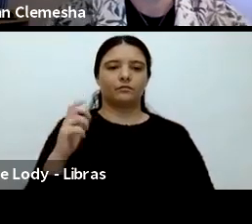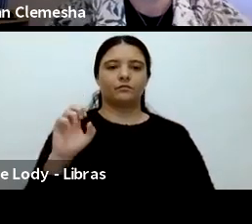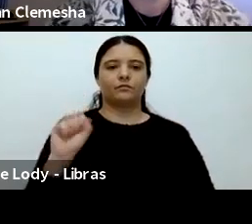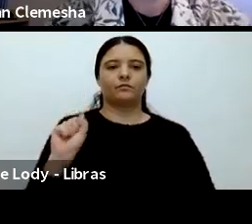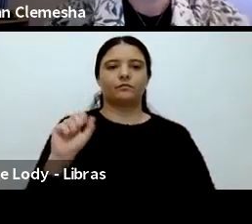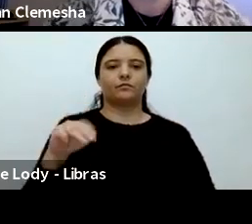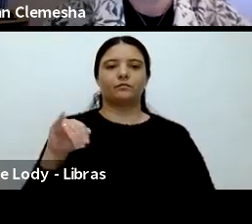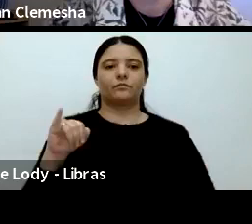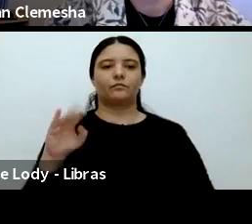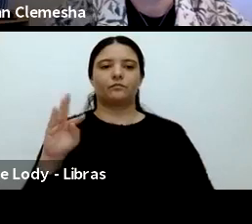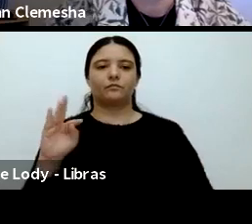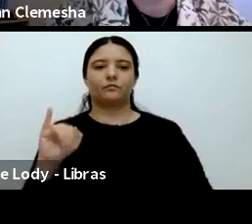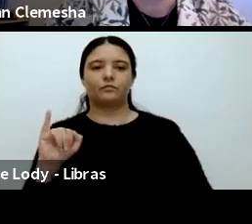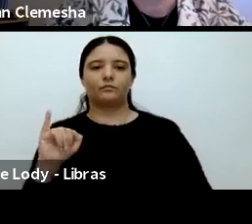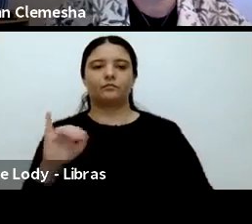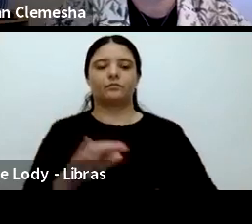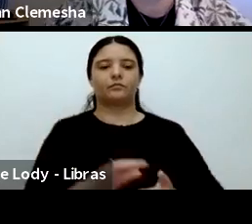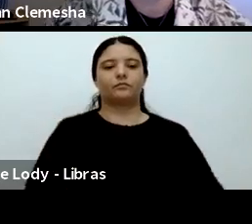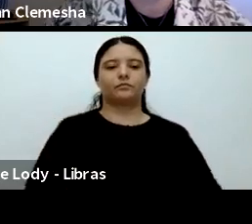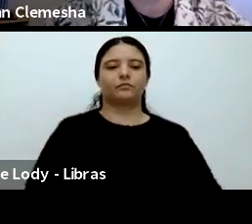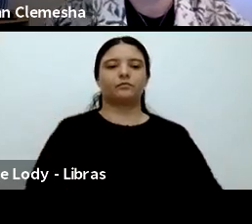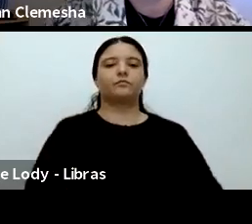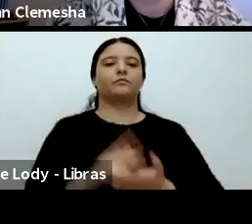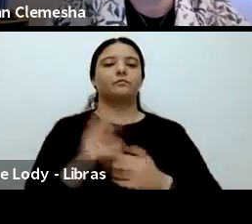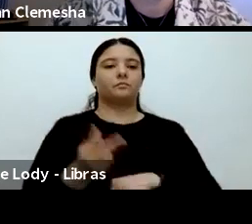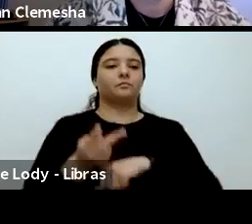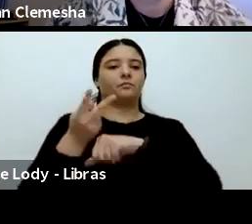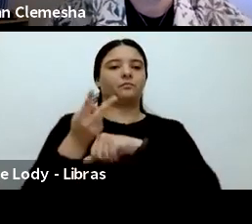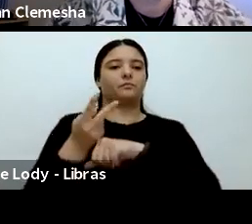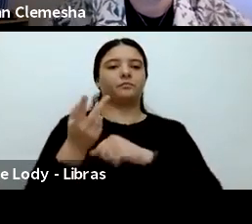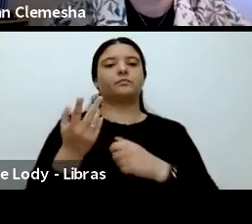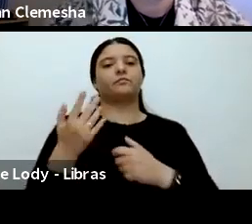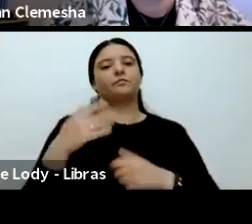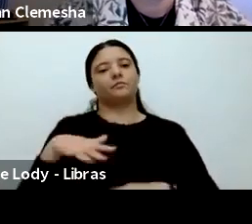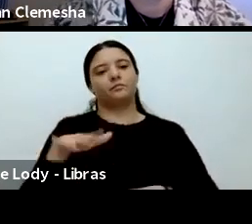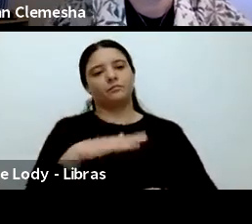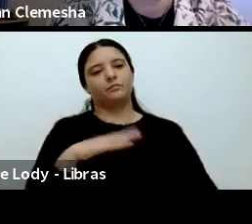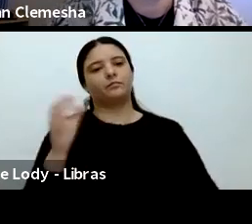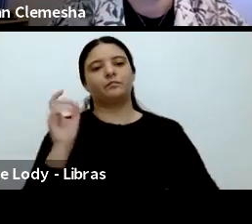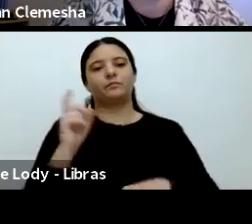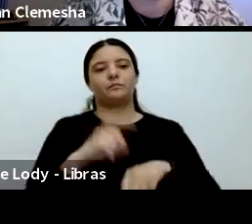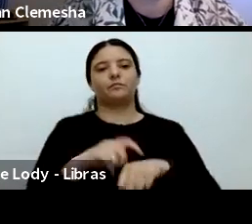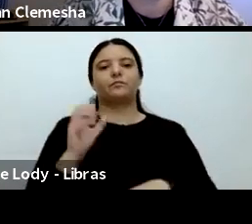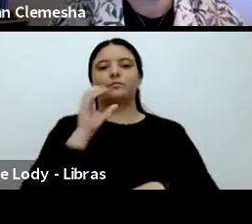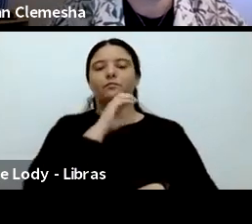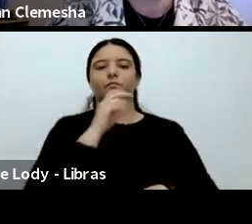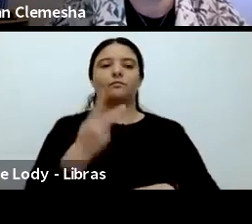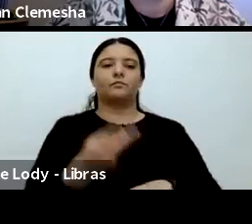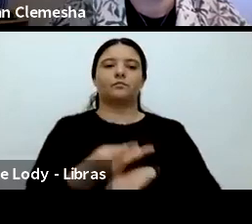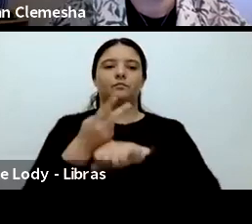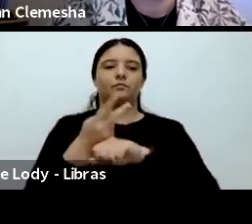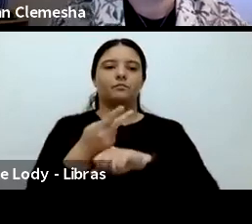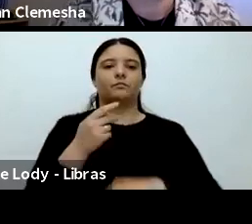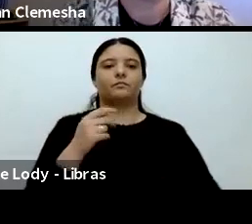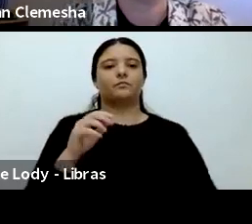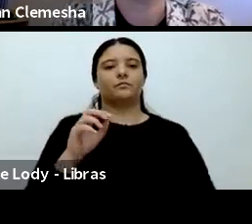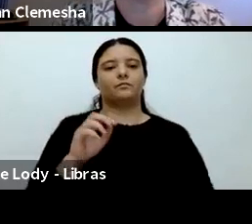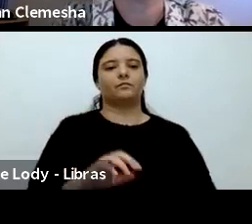we searching teaching of English is we searching teaching of English is resent awards includes the 2020 includes the 2020 Horace Mann. league league outstanding public Advocate outstanding public educator